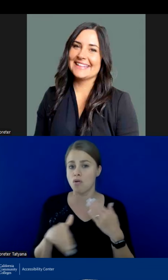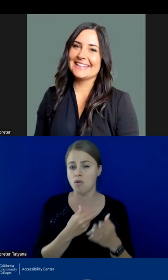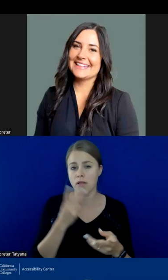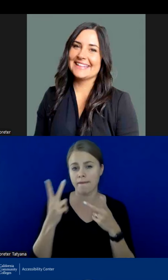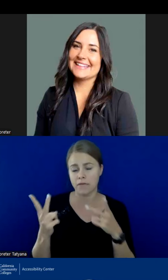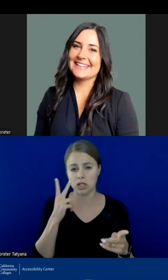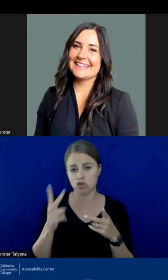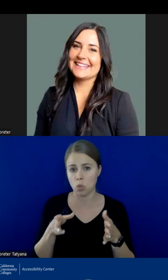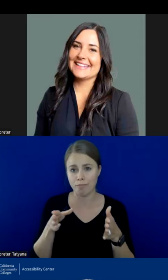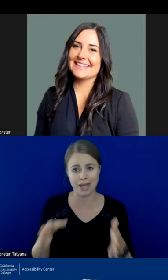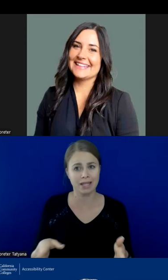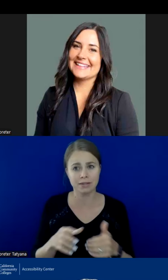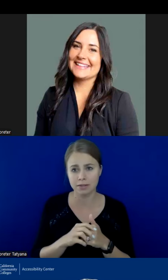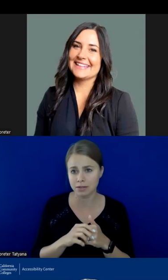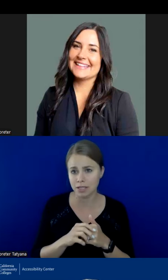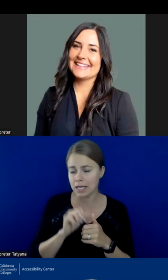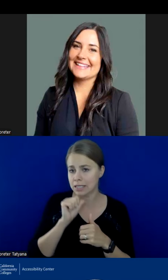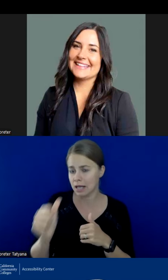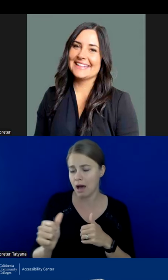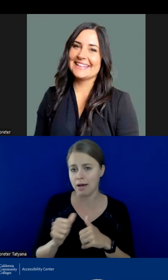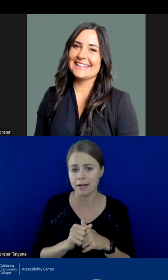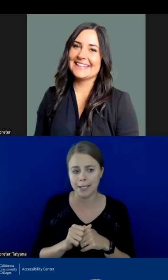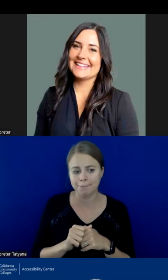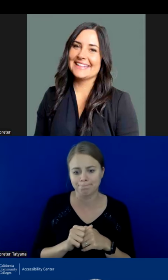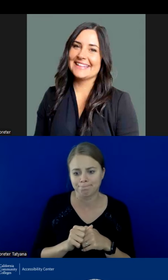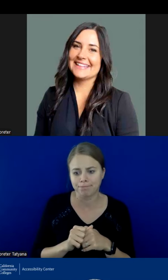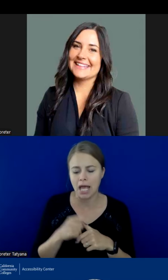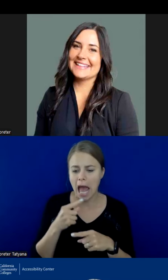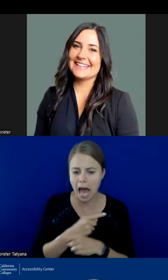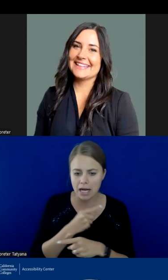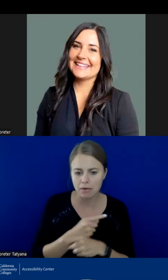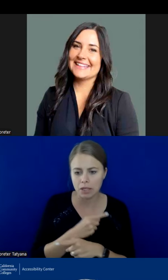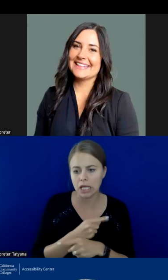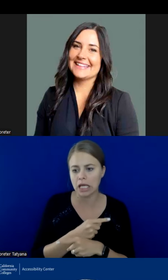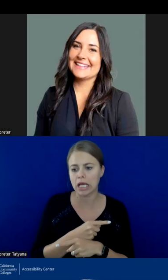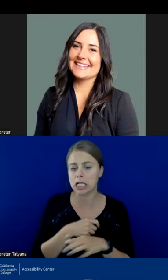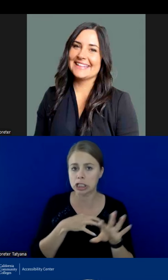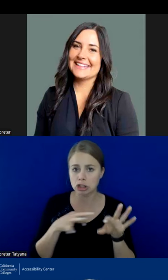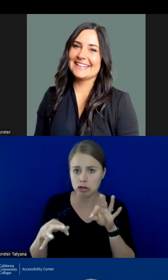They are not adequately described and communicated